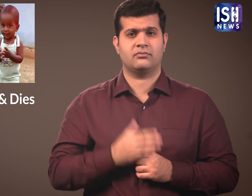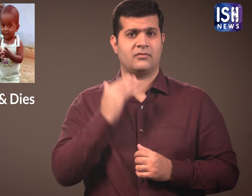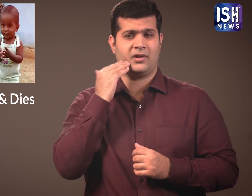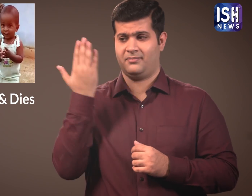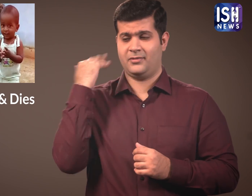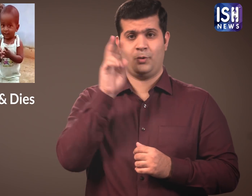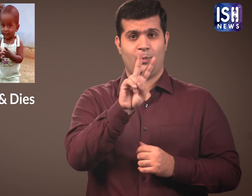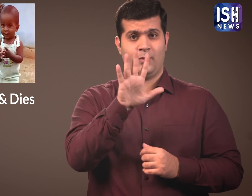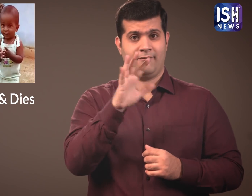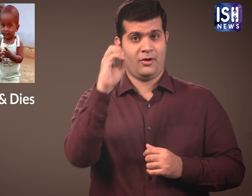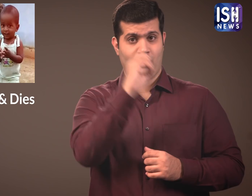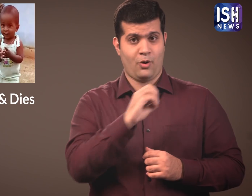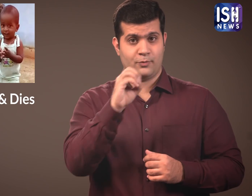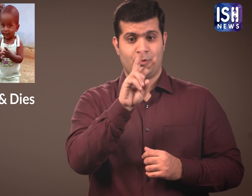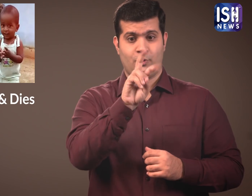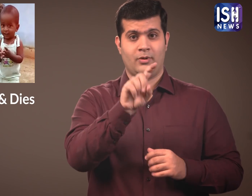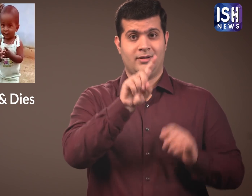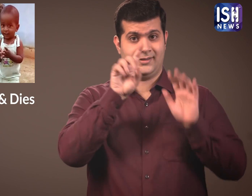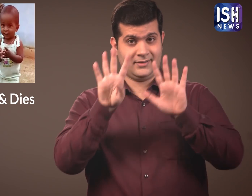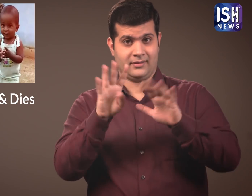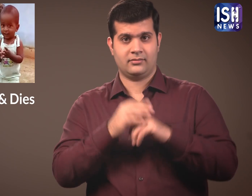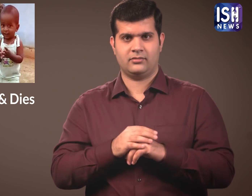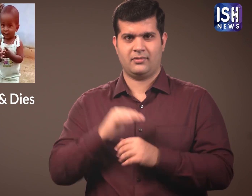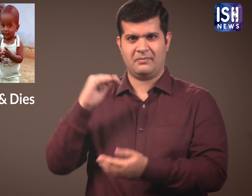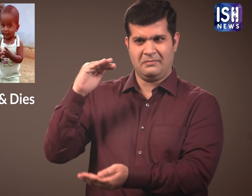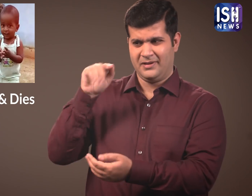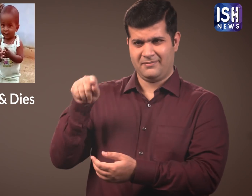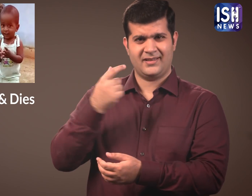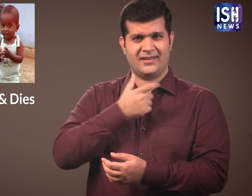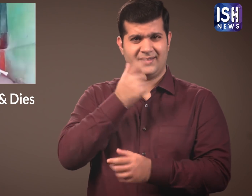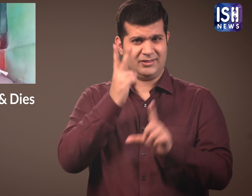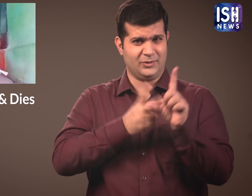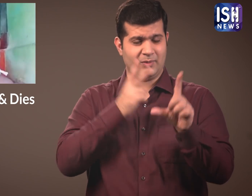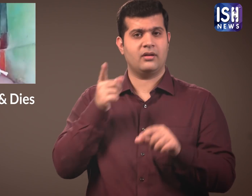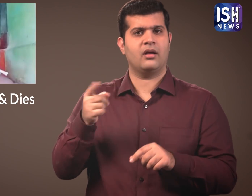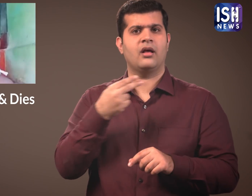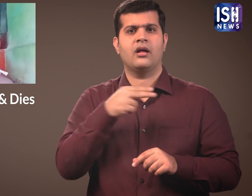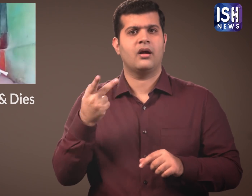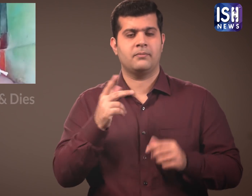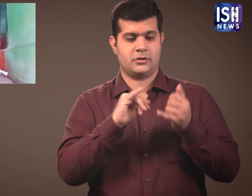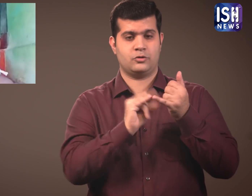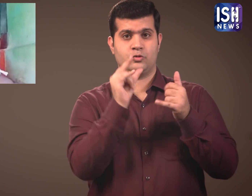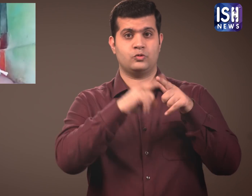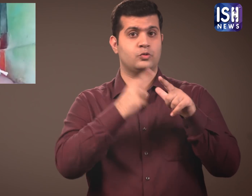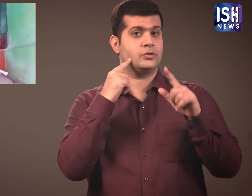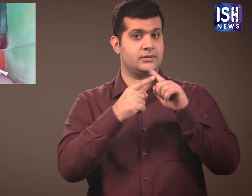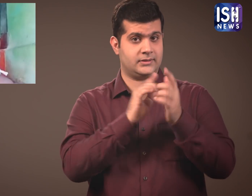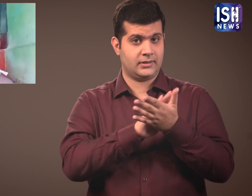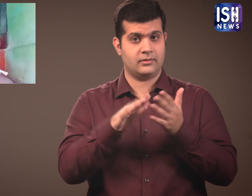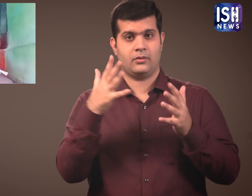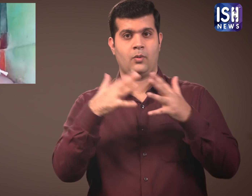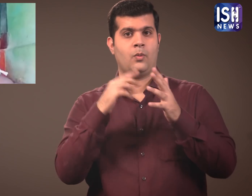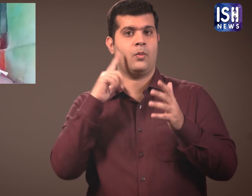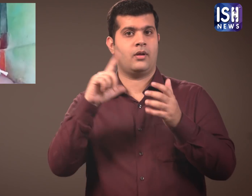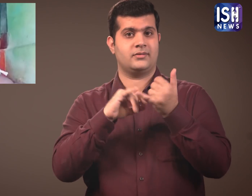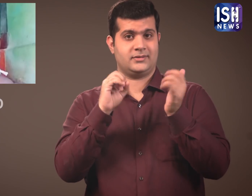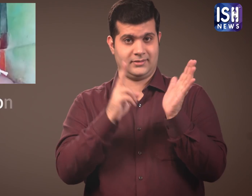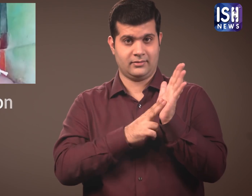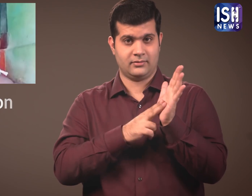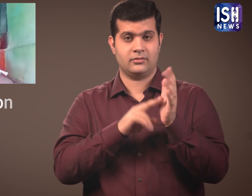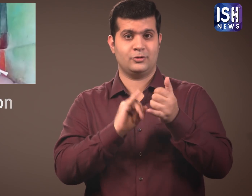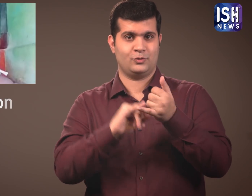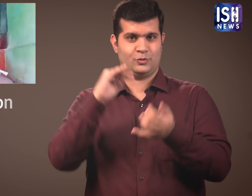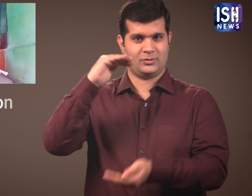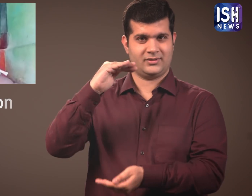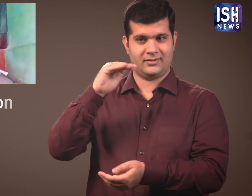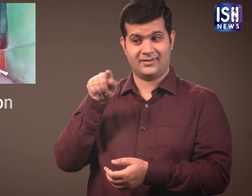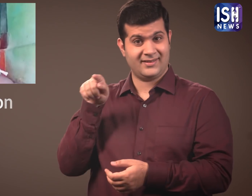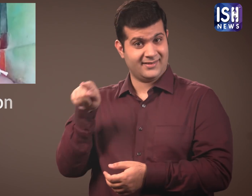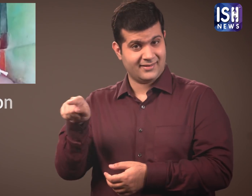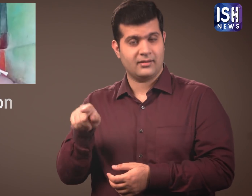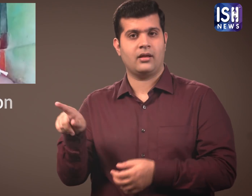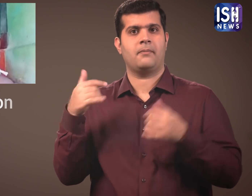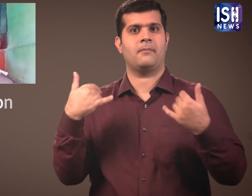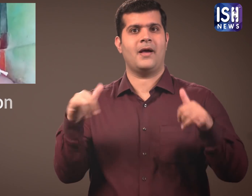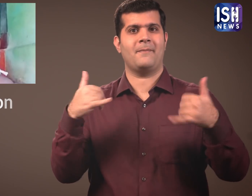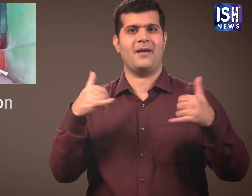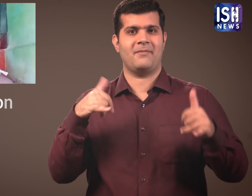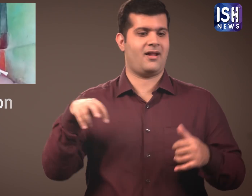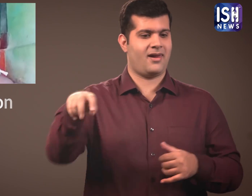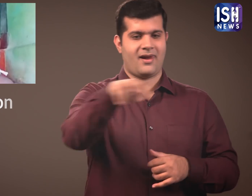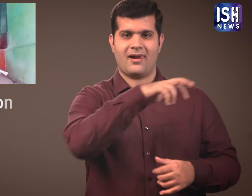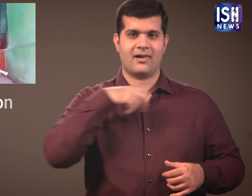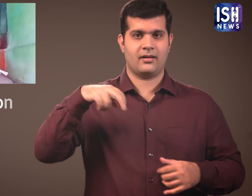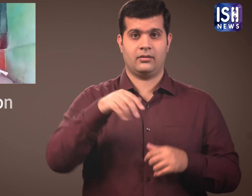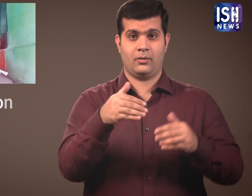On 25th October 2019, 2-year-old Sujith Wilson was playing